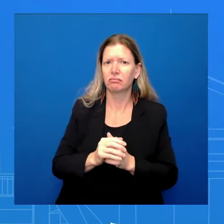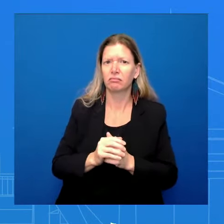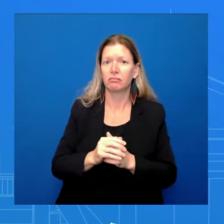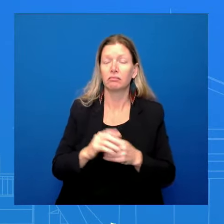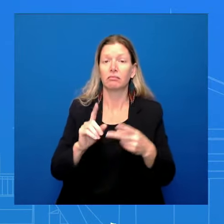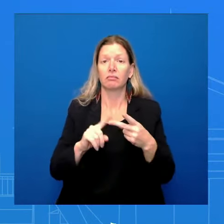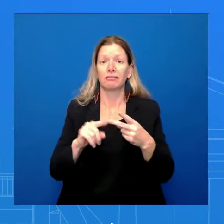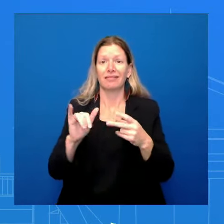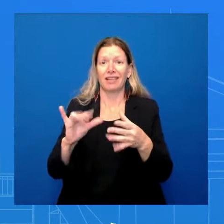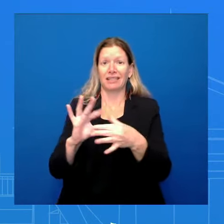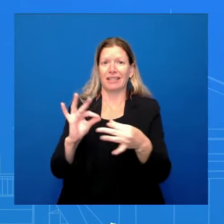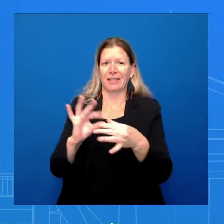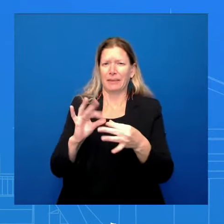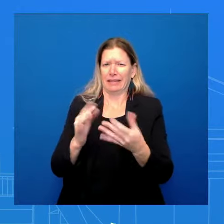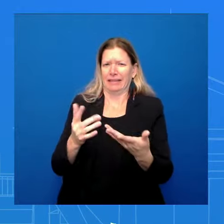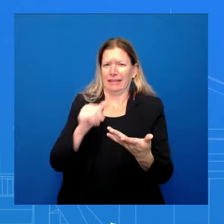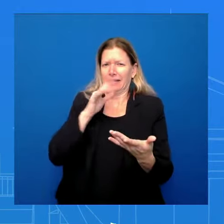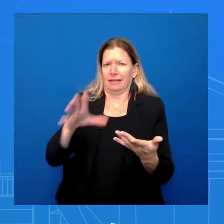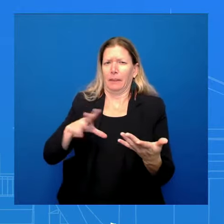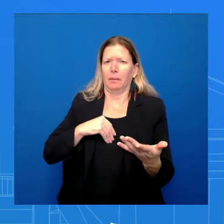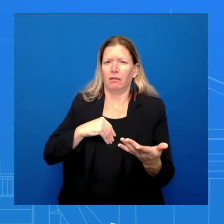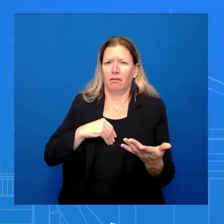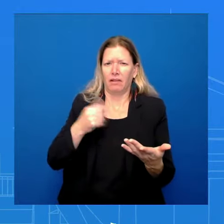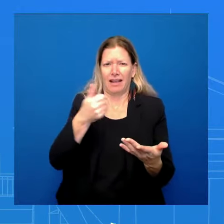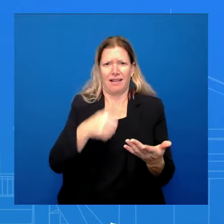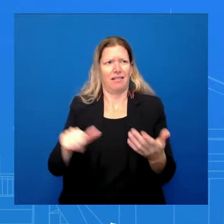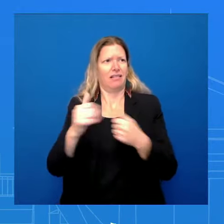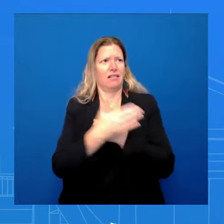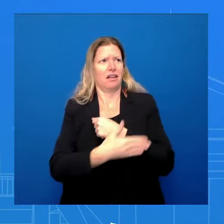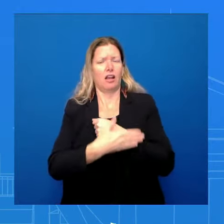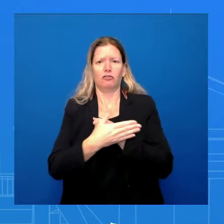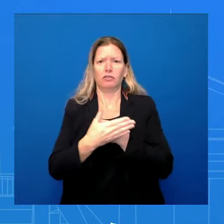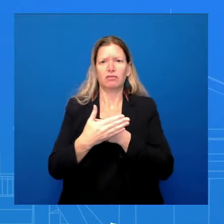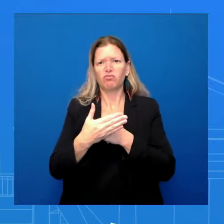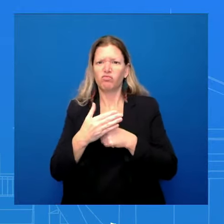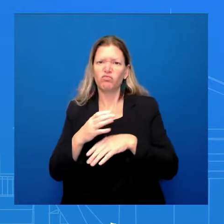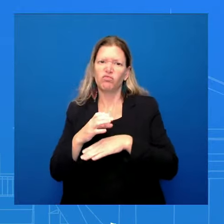to violate the territorial integrity of another country. Third, that attacking grain infrastructure